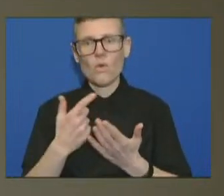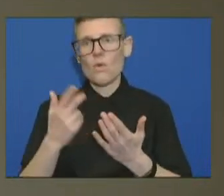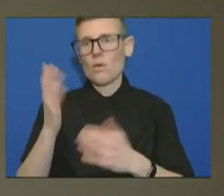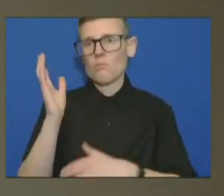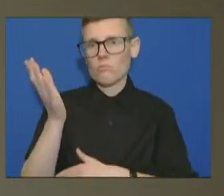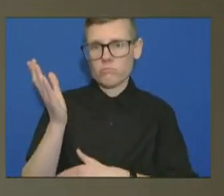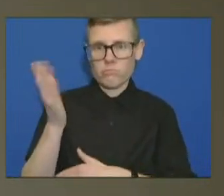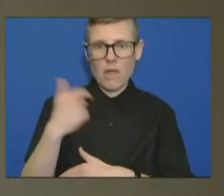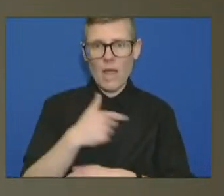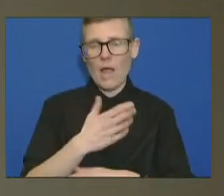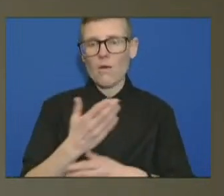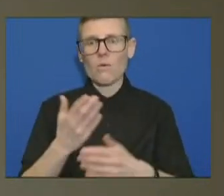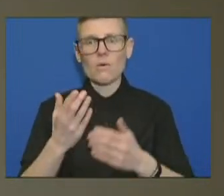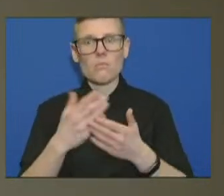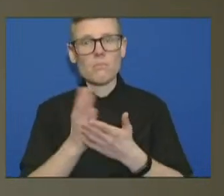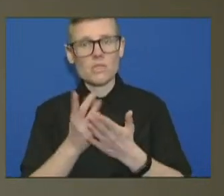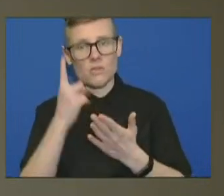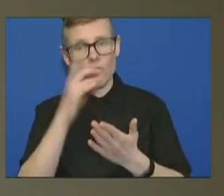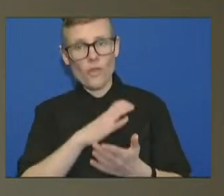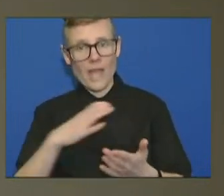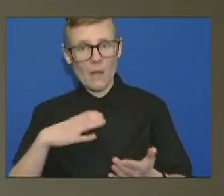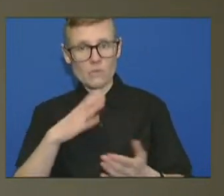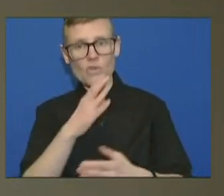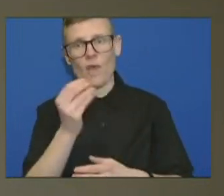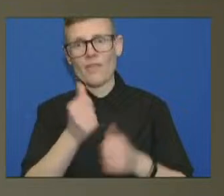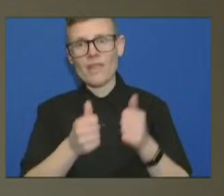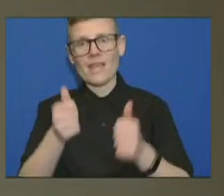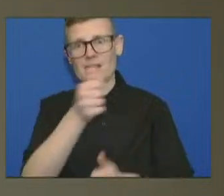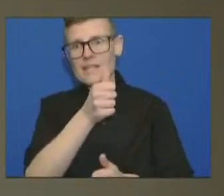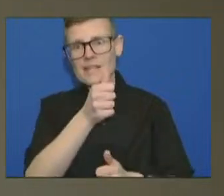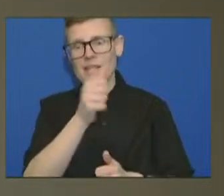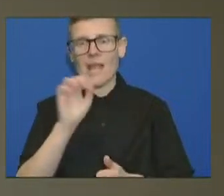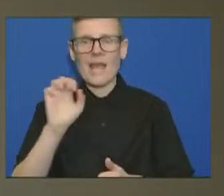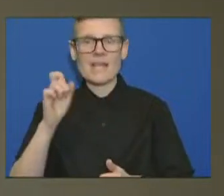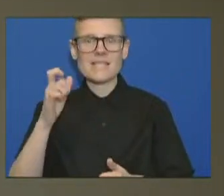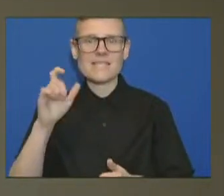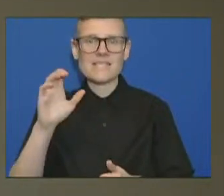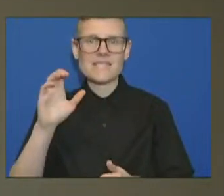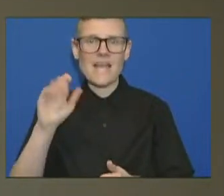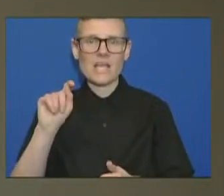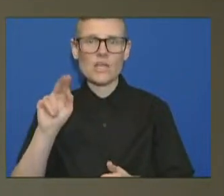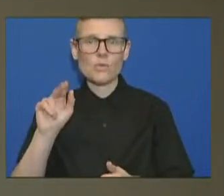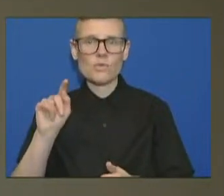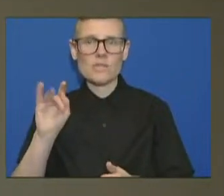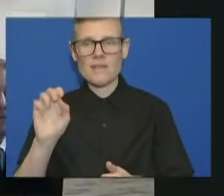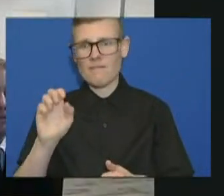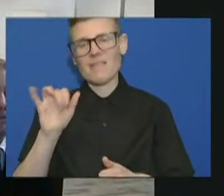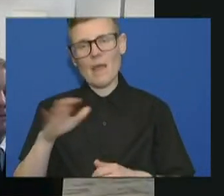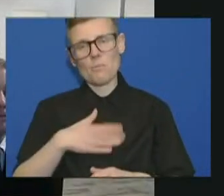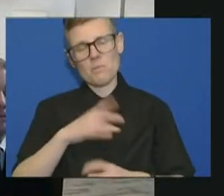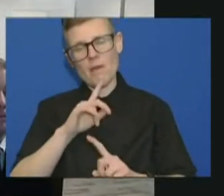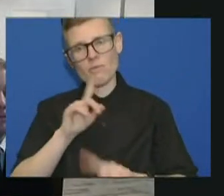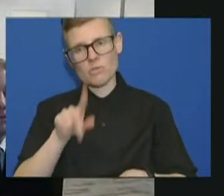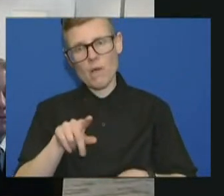oversight and our systems budget. We present our budget to